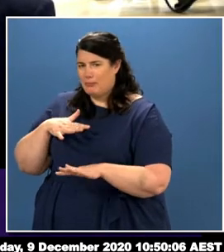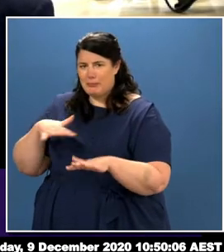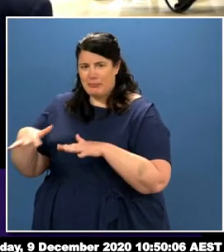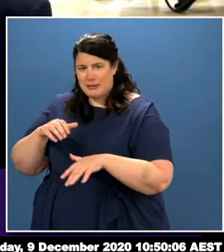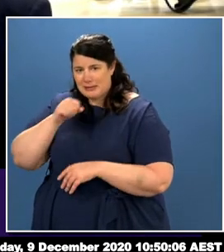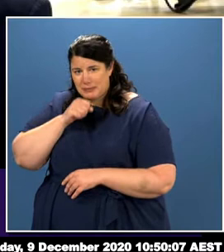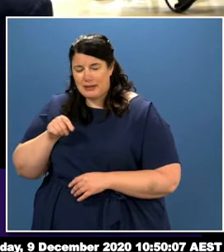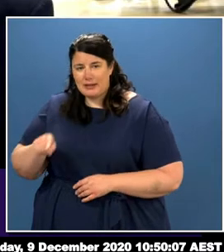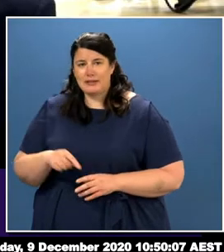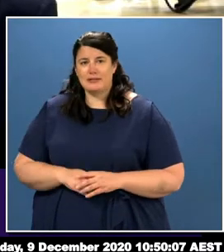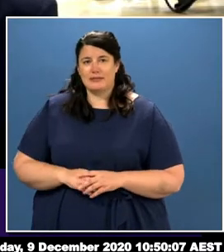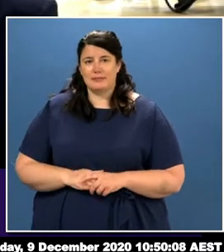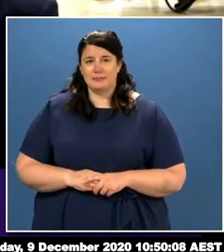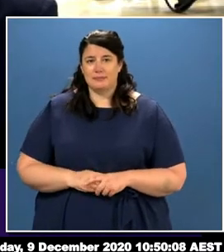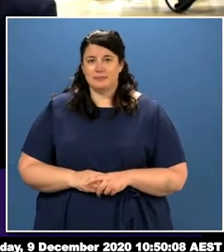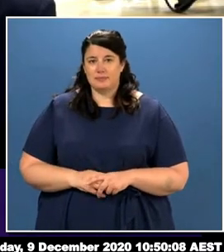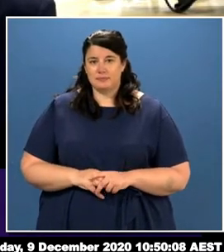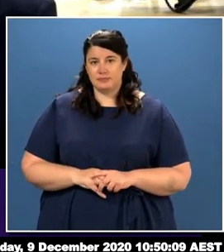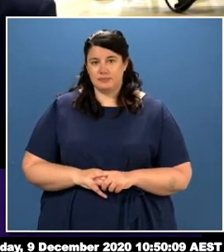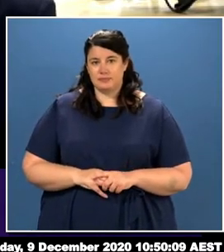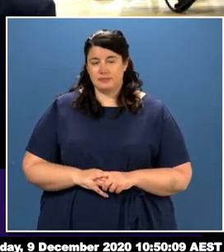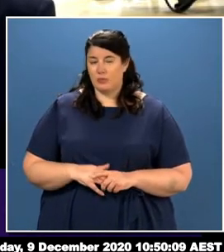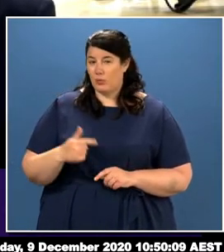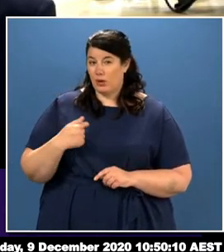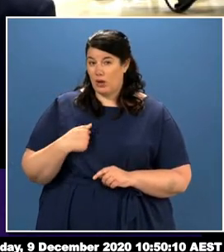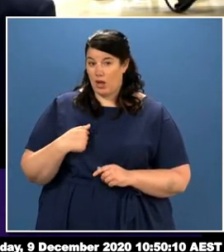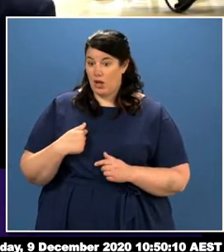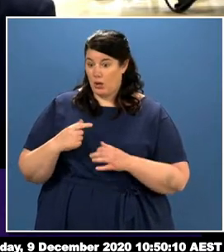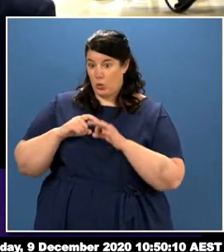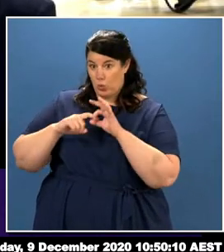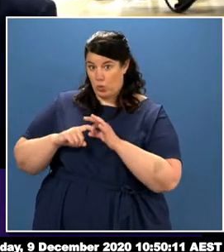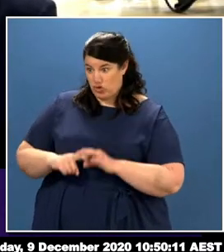That's fabulous. I've finished with the questions I wanted to ask you, Mr Collins.